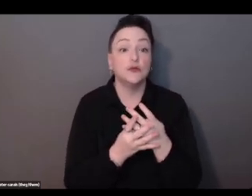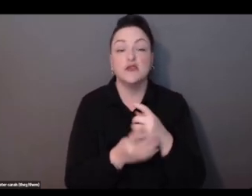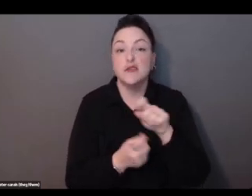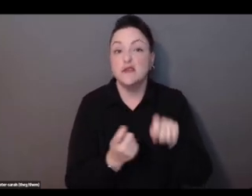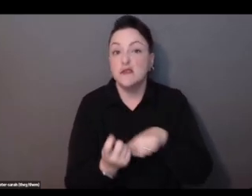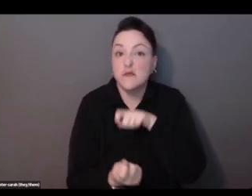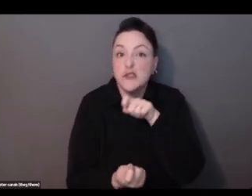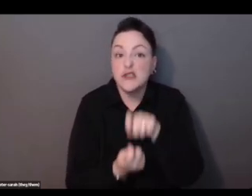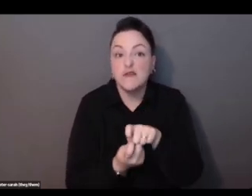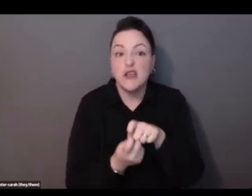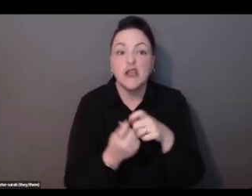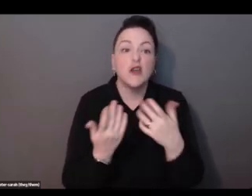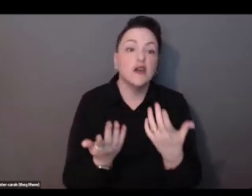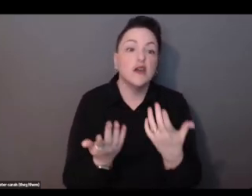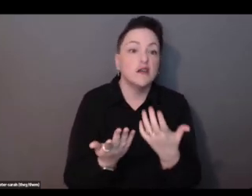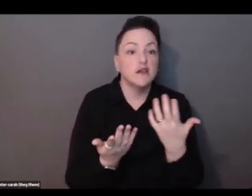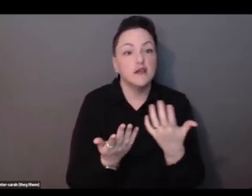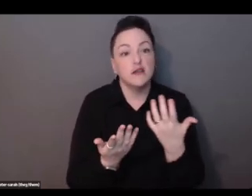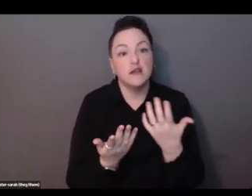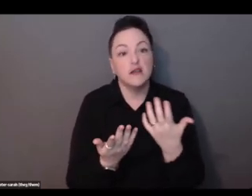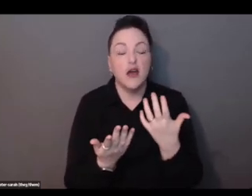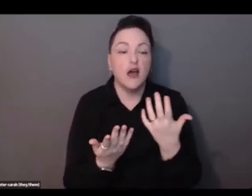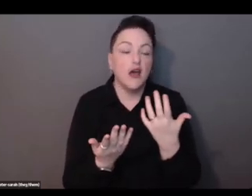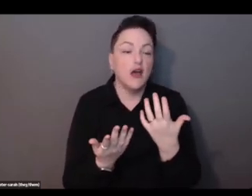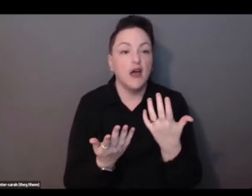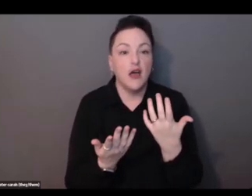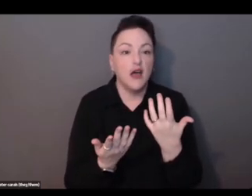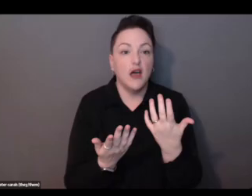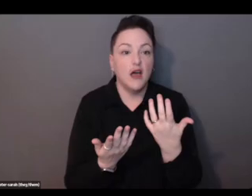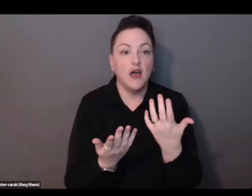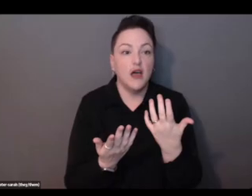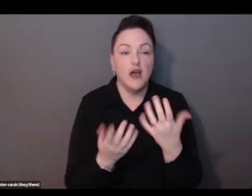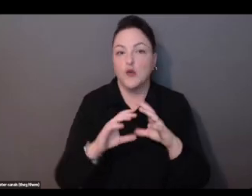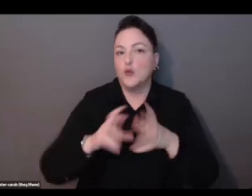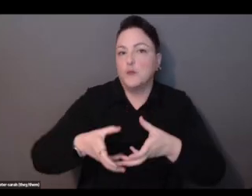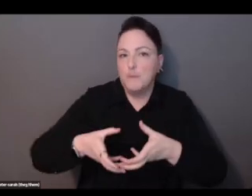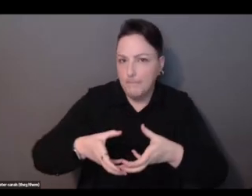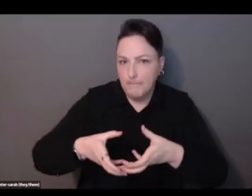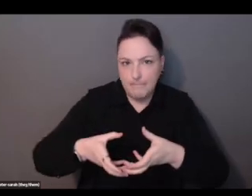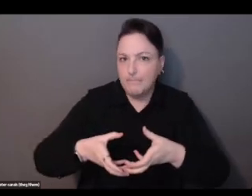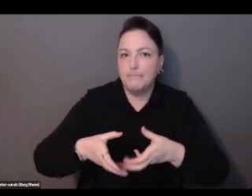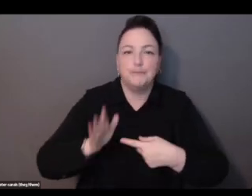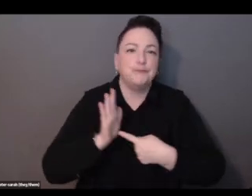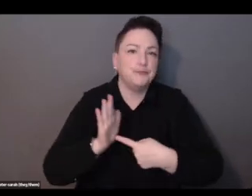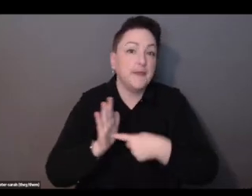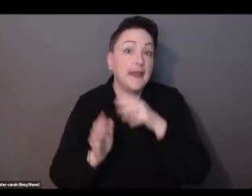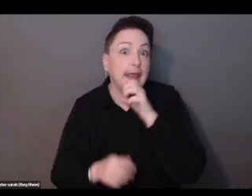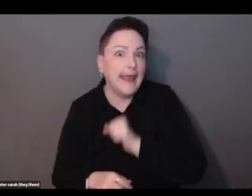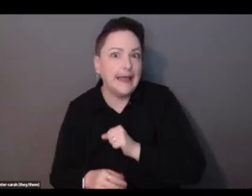your selection of a certain characteristic such as the age group, but still look at Georgia,